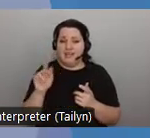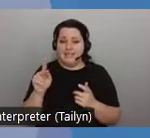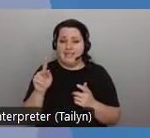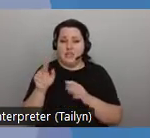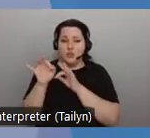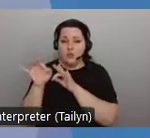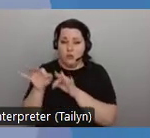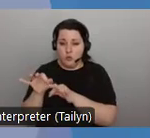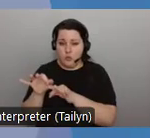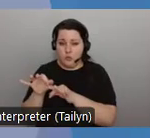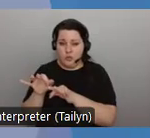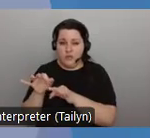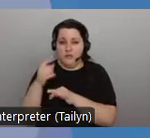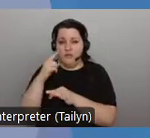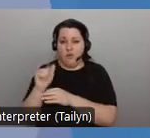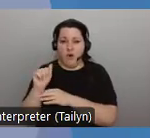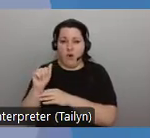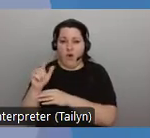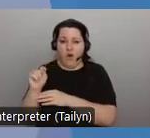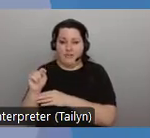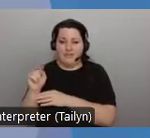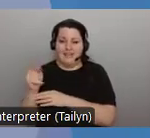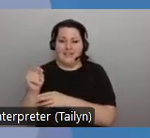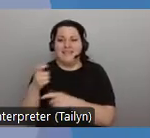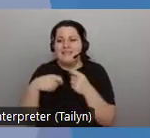understand what's going to happen when they click that link, where are they going to go? So screen reader is going